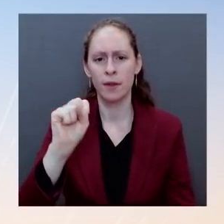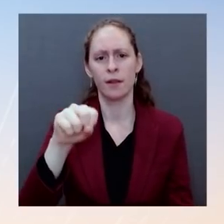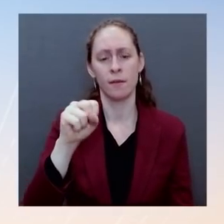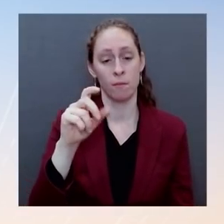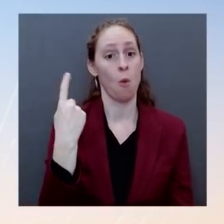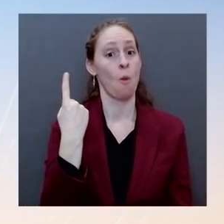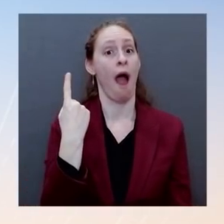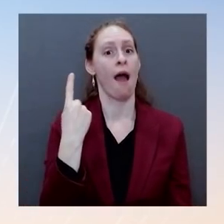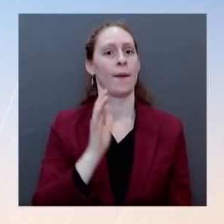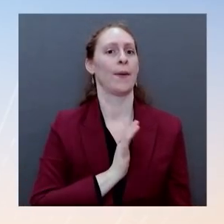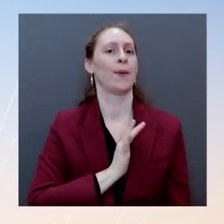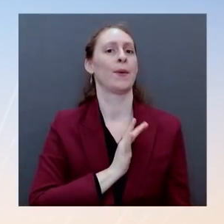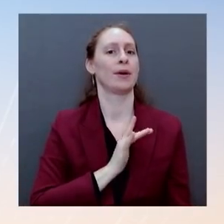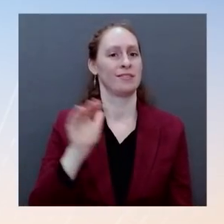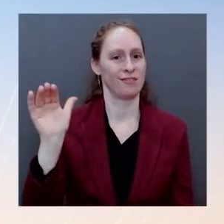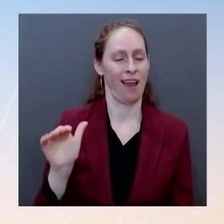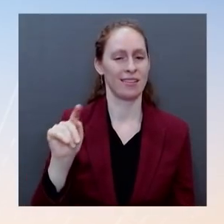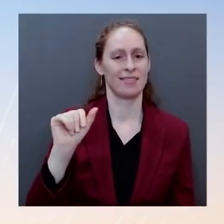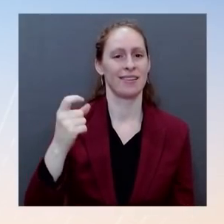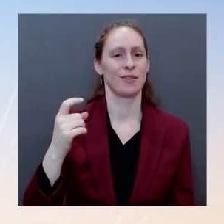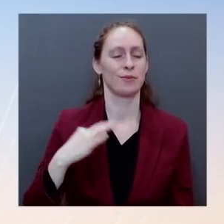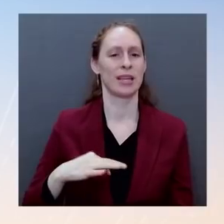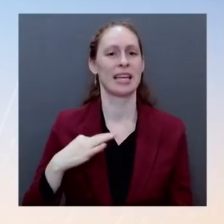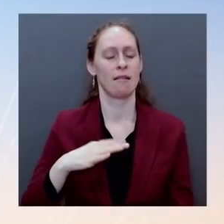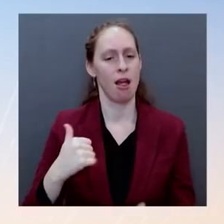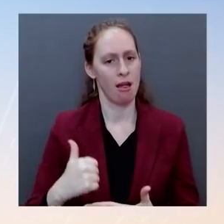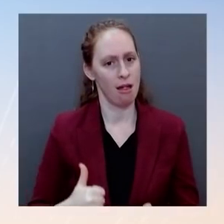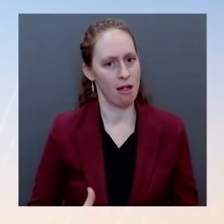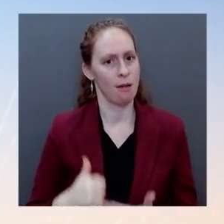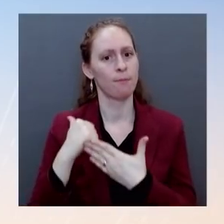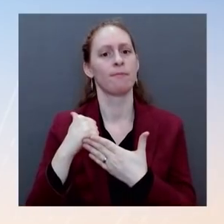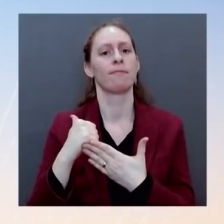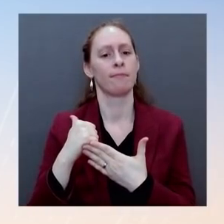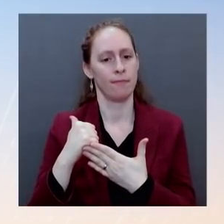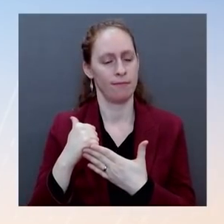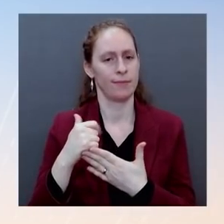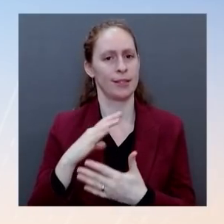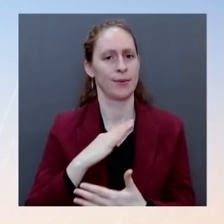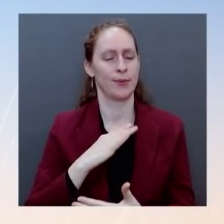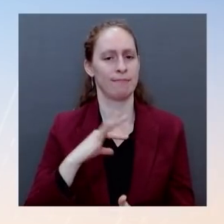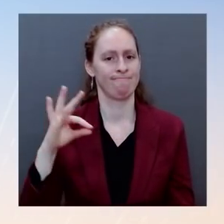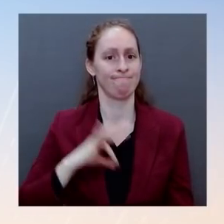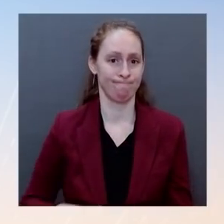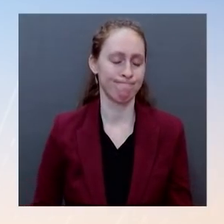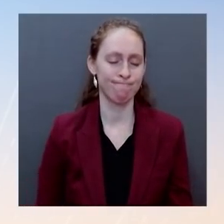a very well-designed tool to do that. The Press: So it sounds like, at a minimum, the White House doesn't think it's necessary or it's redundant or --